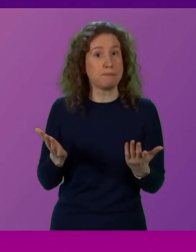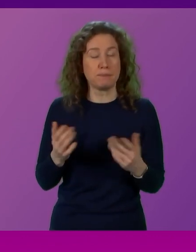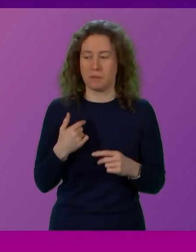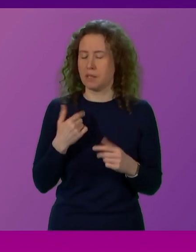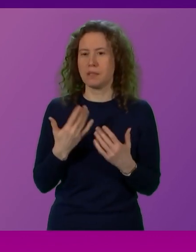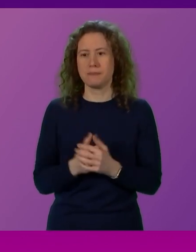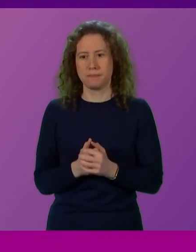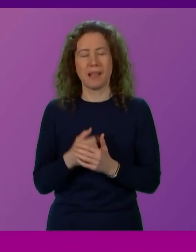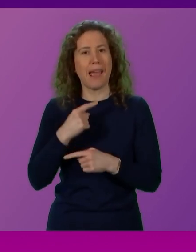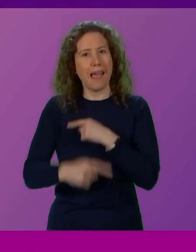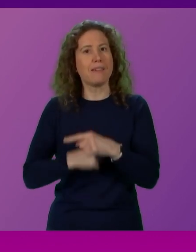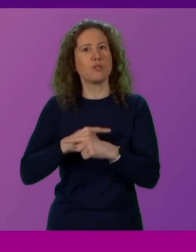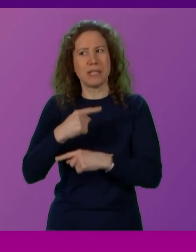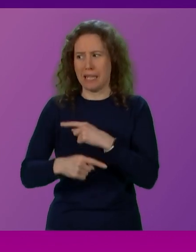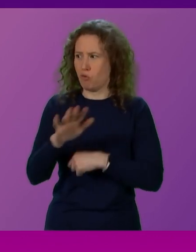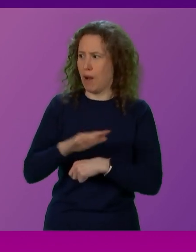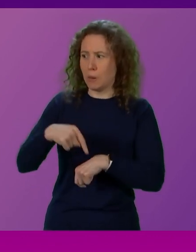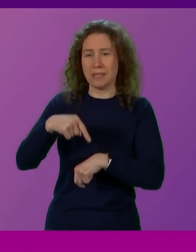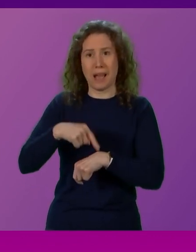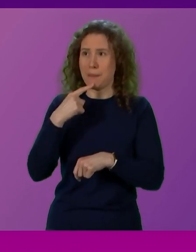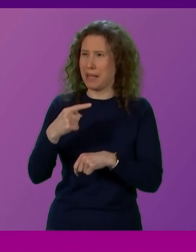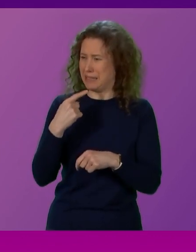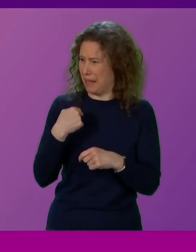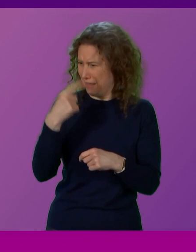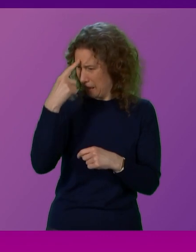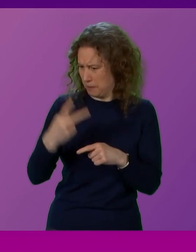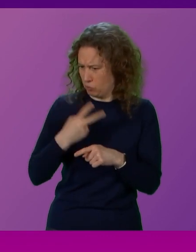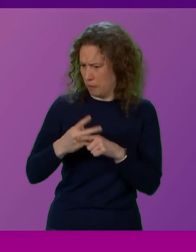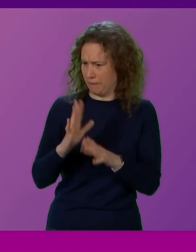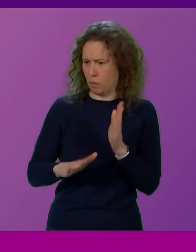At this time every year—I think that I made this comment a couple of weeks ago—we hear